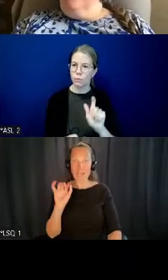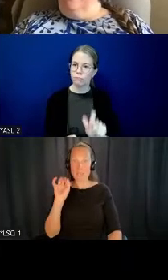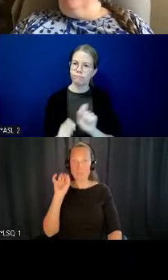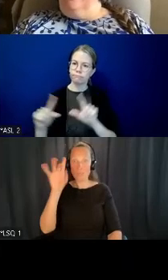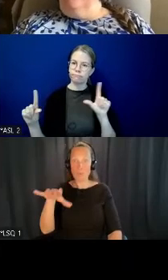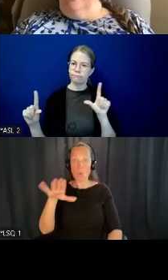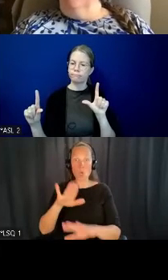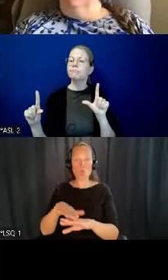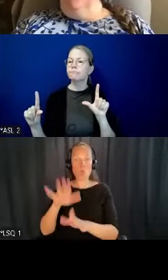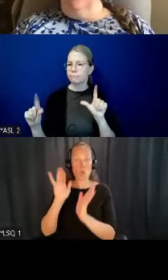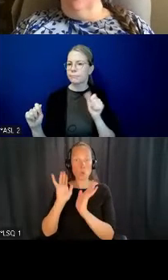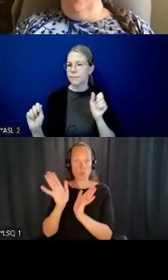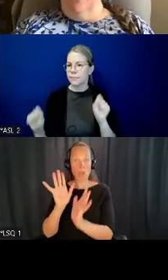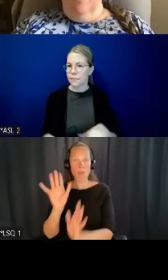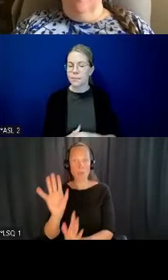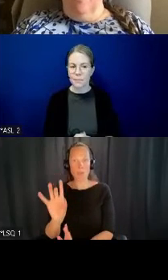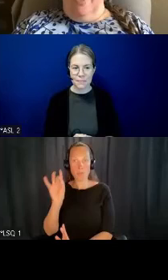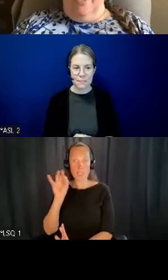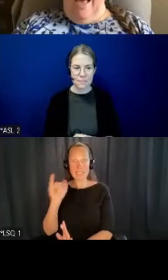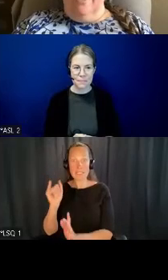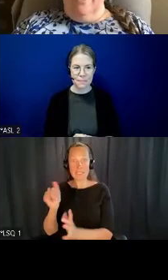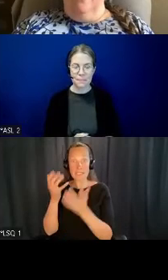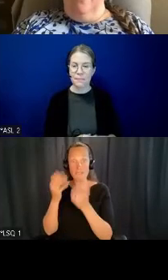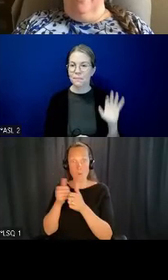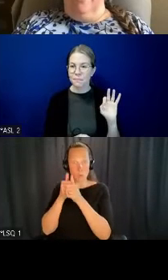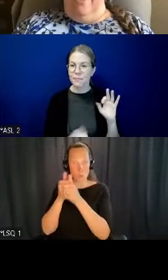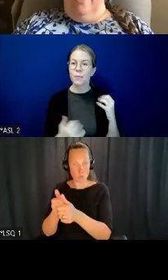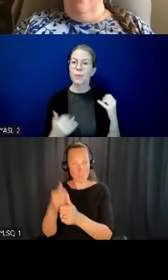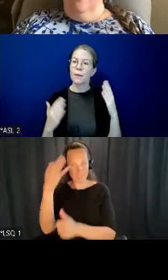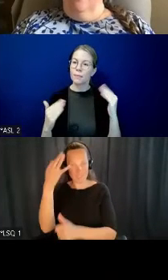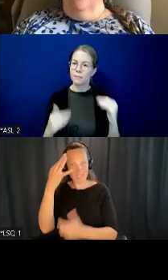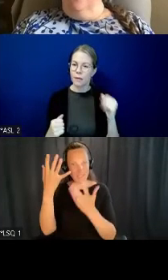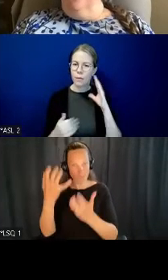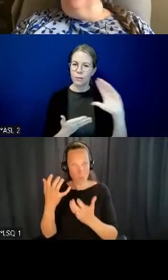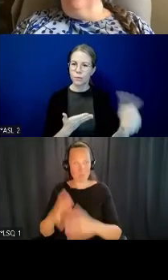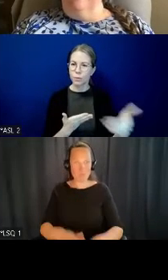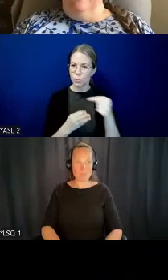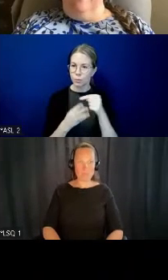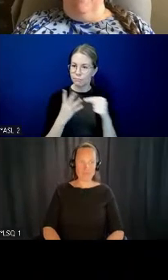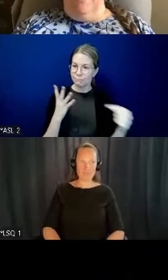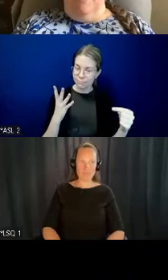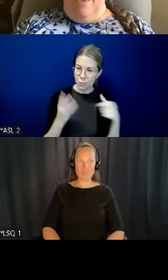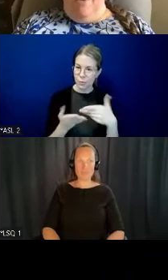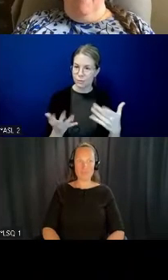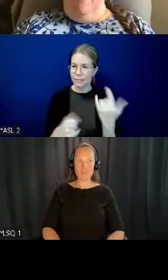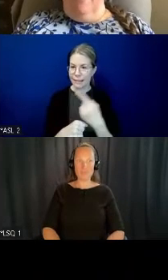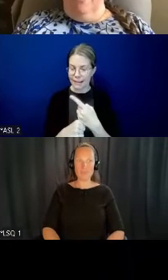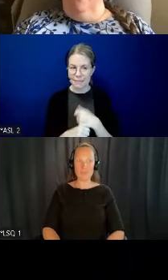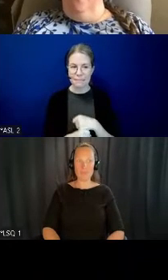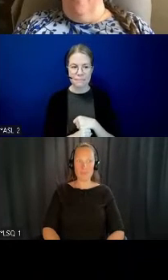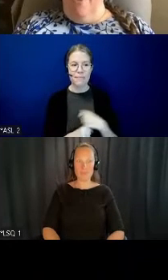NOW, I WOULD LIKE TO INTRODUCE YOU TO OUR GUESTS FOR TODAY. FIRST, DISABILITY WITHOUT POVERTY'S